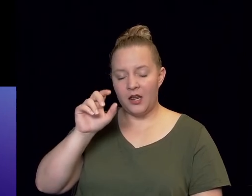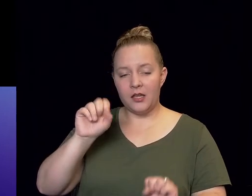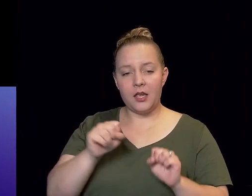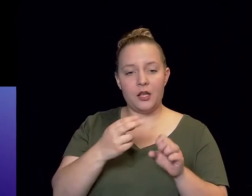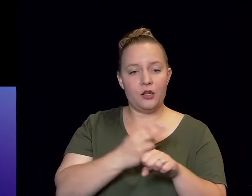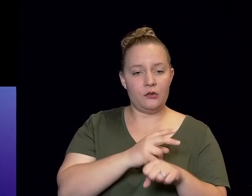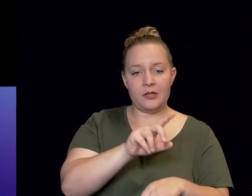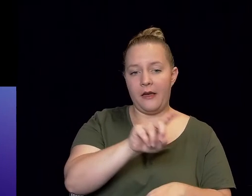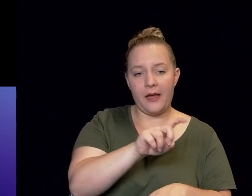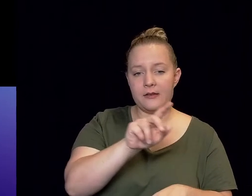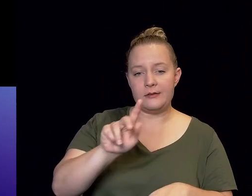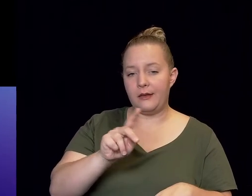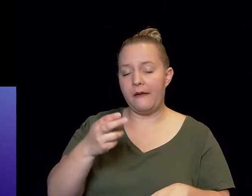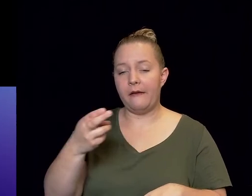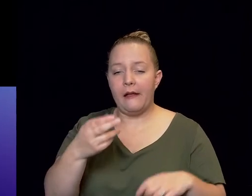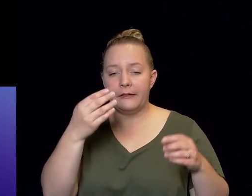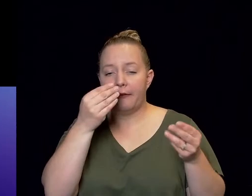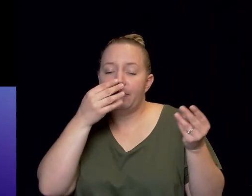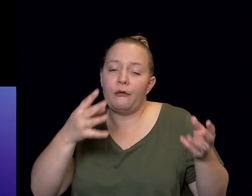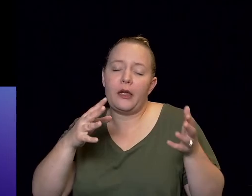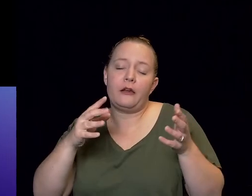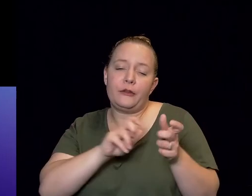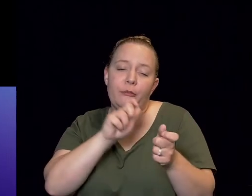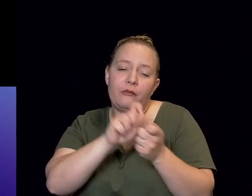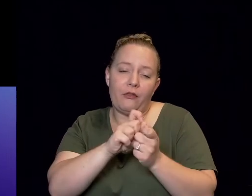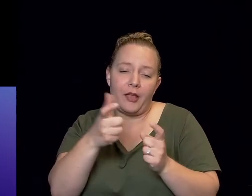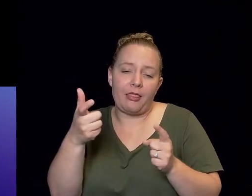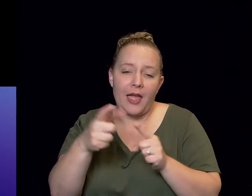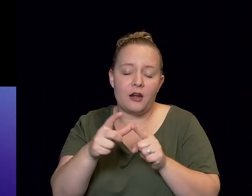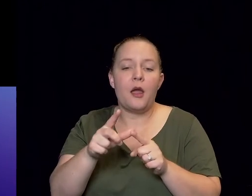h. I don't care what you use as long as you are very descriptive when you're writing this. So, I